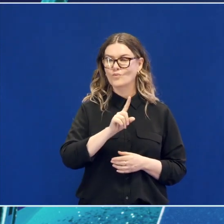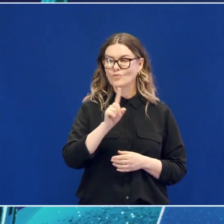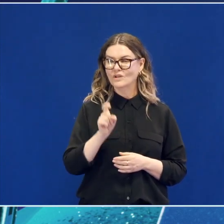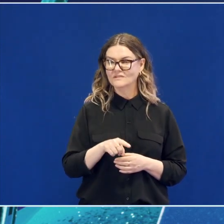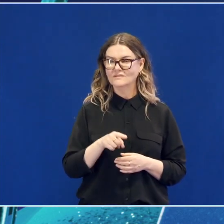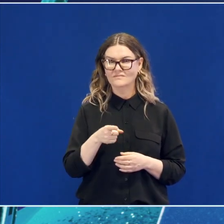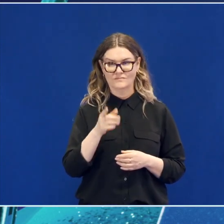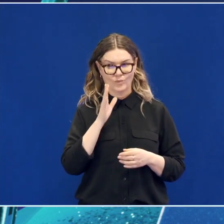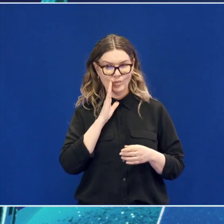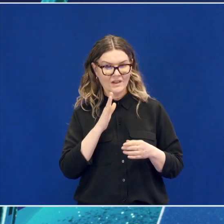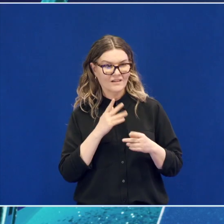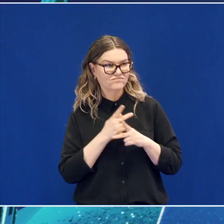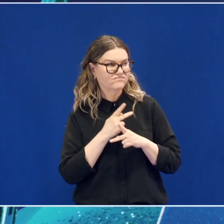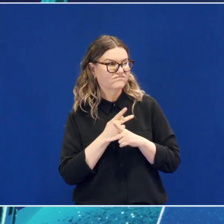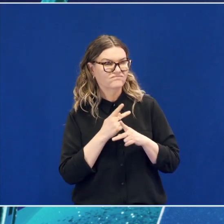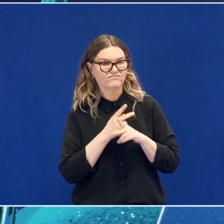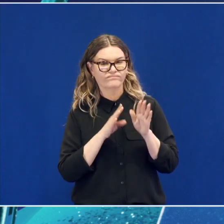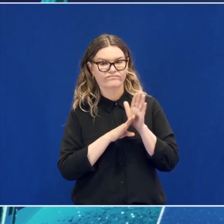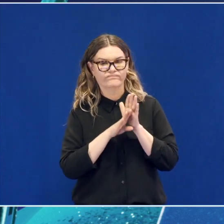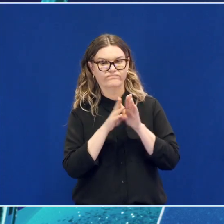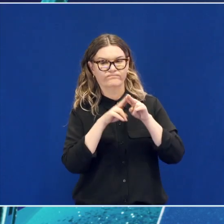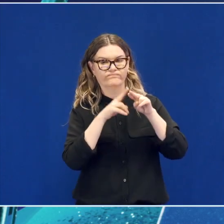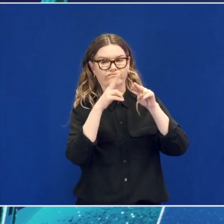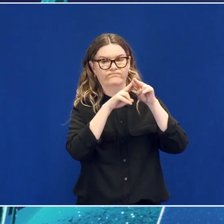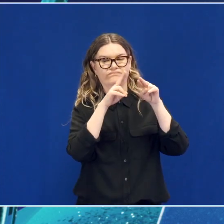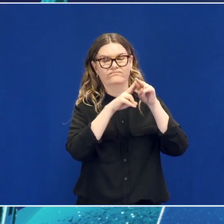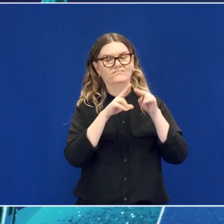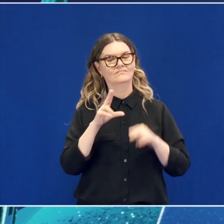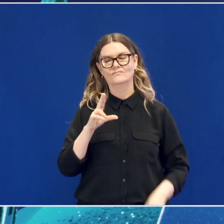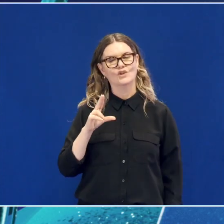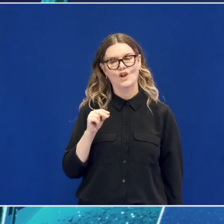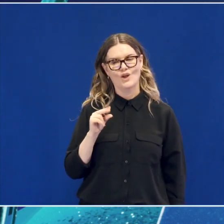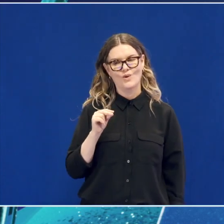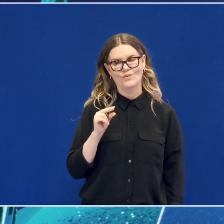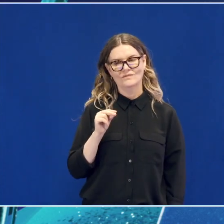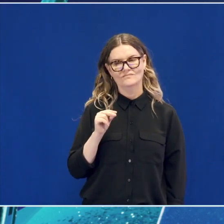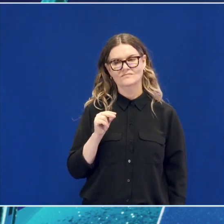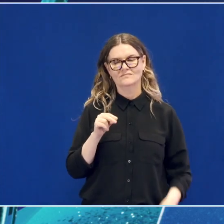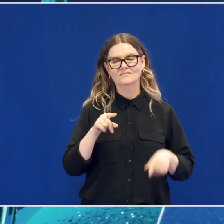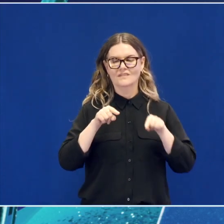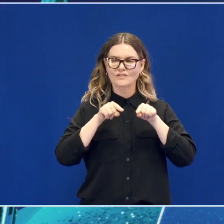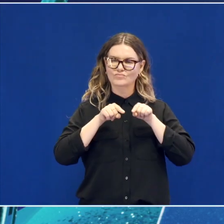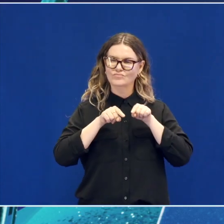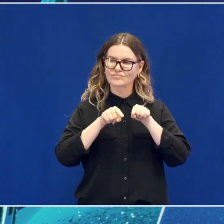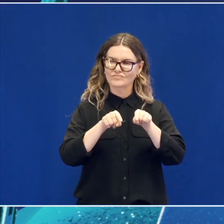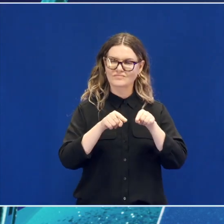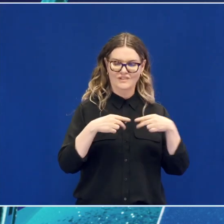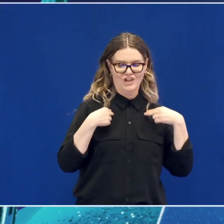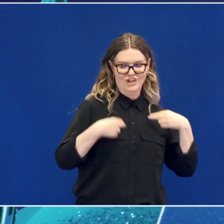I think it's a multiply by one in the sense that we're just going to get more of what we've been getting